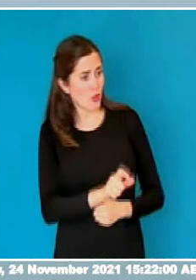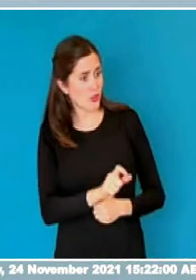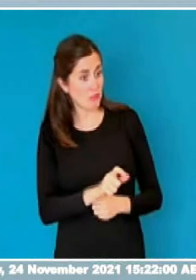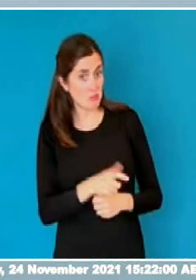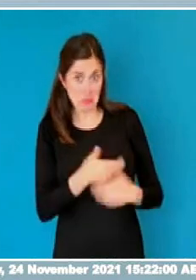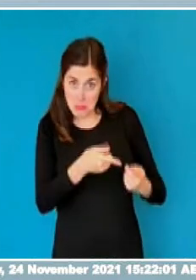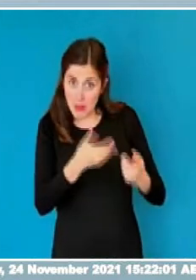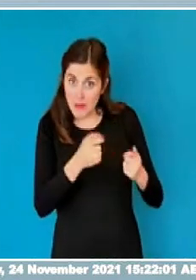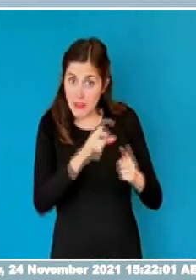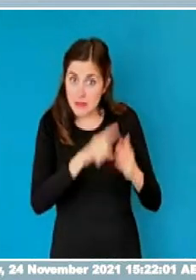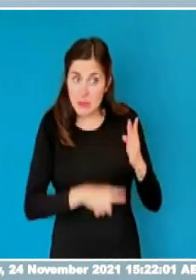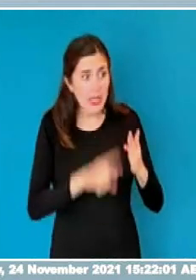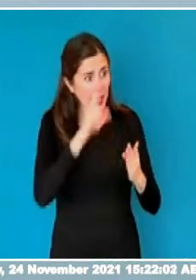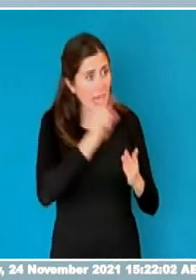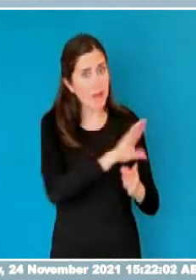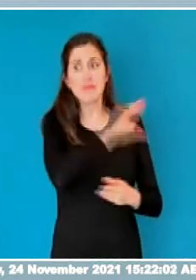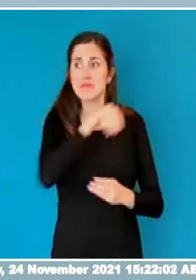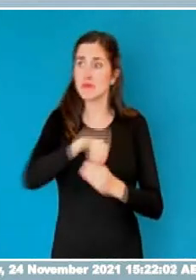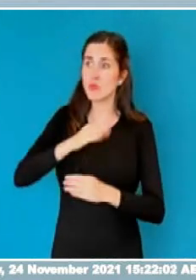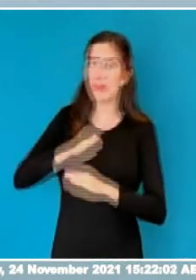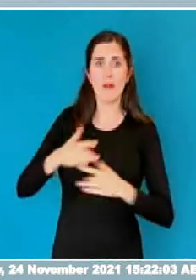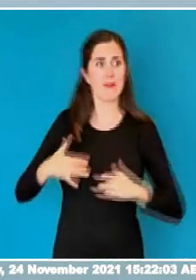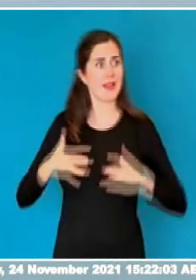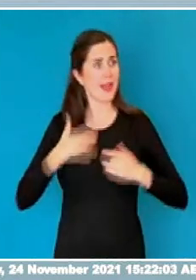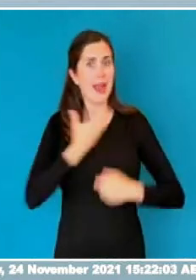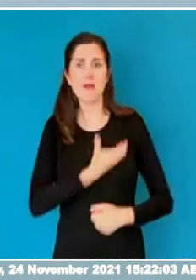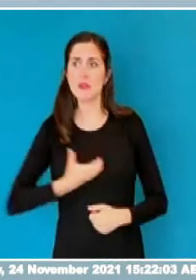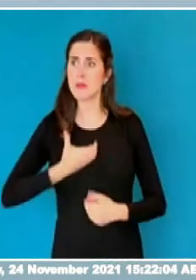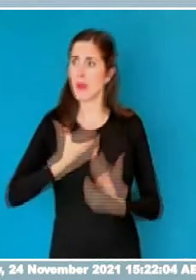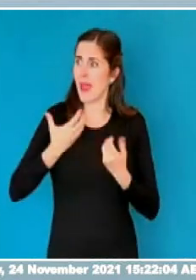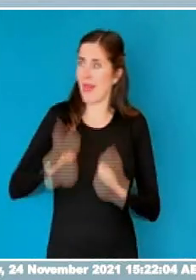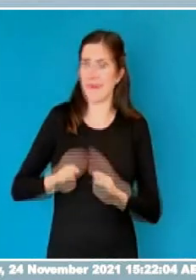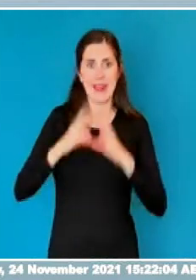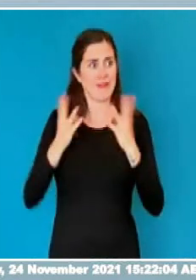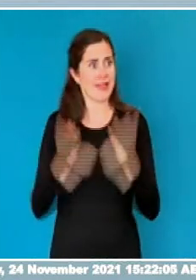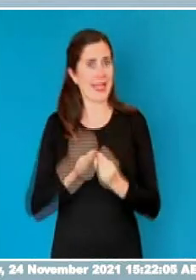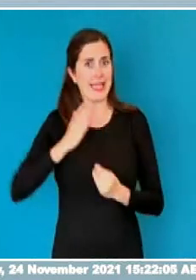Commissioner Ryan. I don't have any questions.